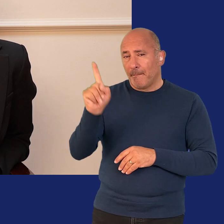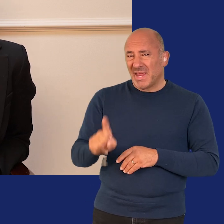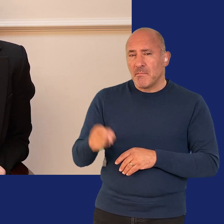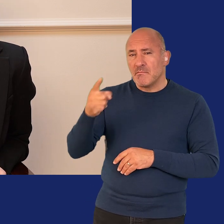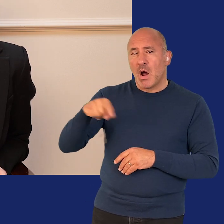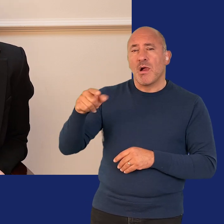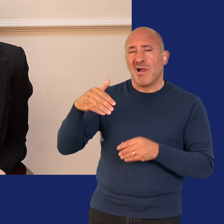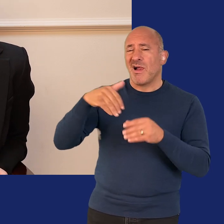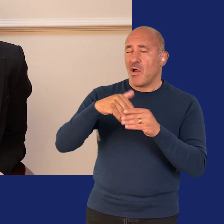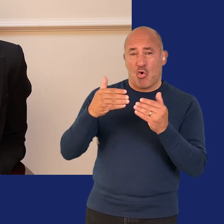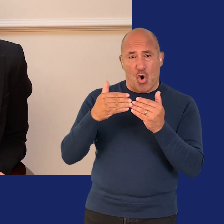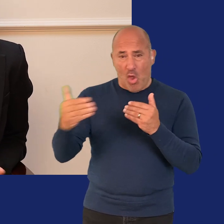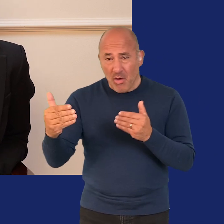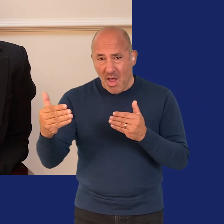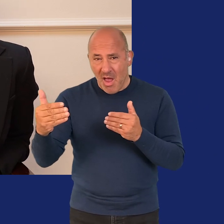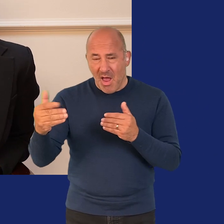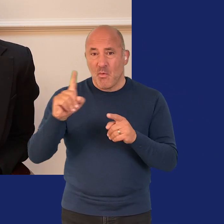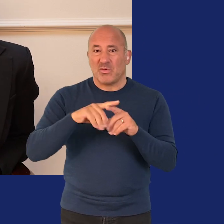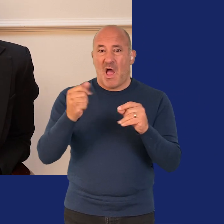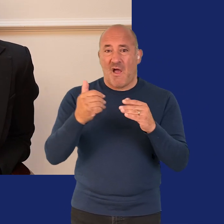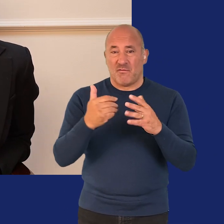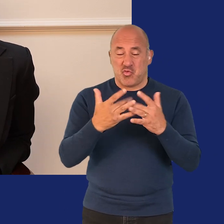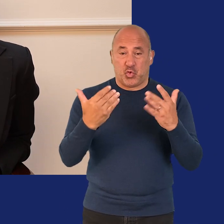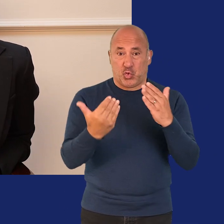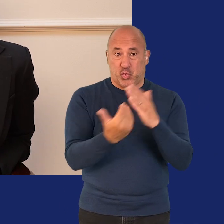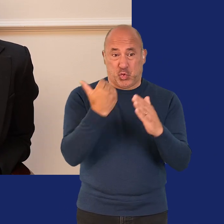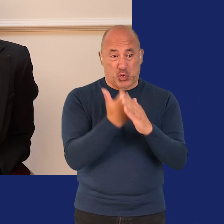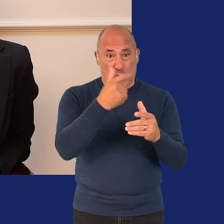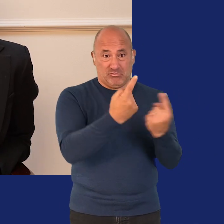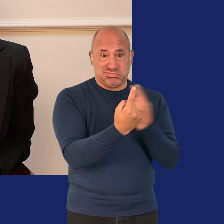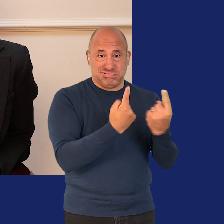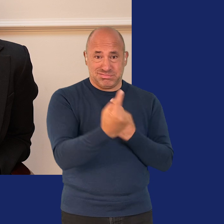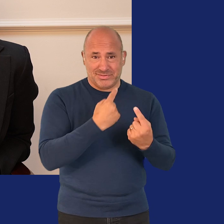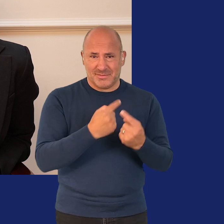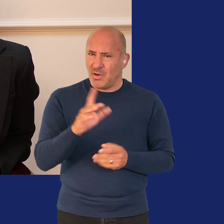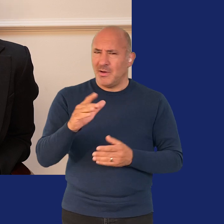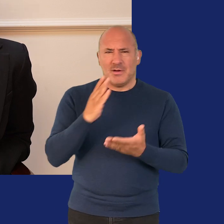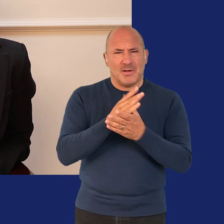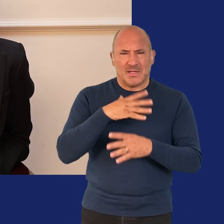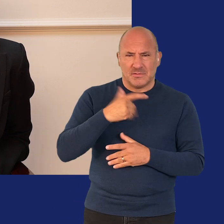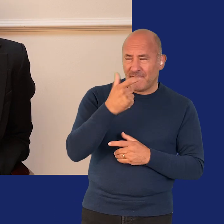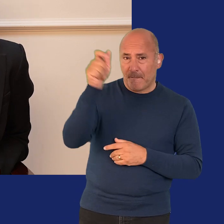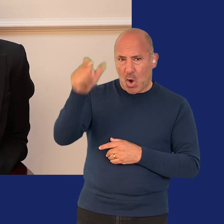Um, but then there's a lot of new talent coming in. So I think it is absolutely trying to find somebody who can help mentor you, who's in the role. Josh: Mm-hmm.